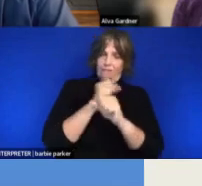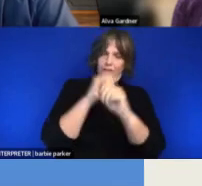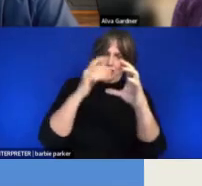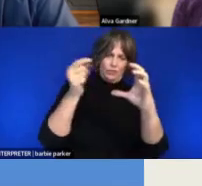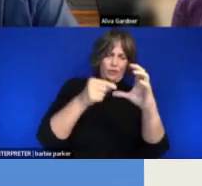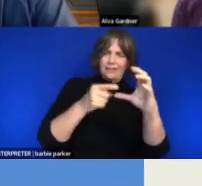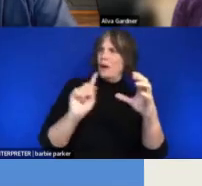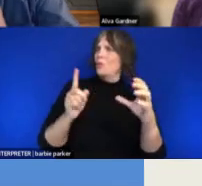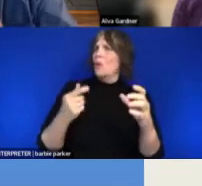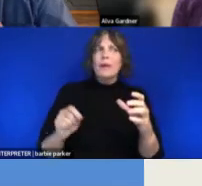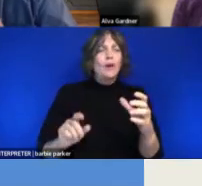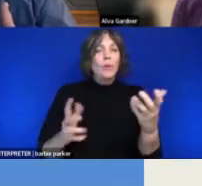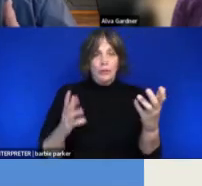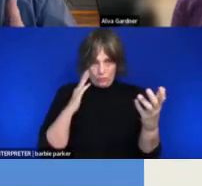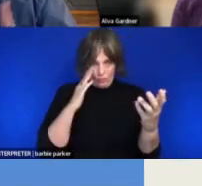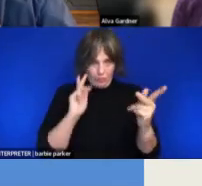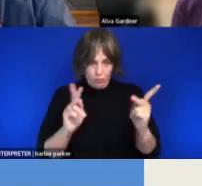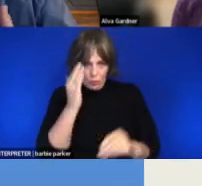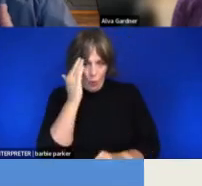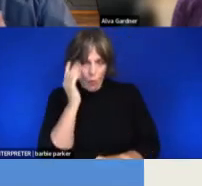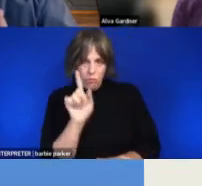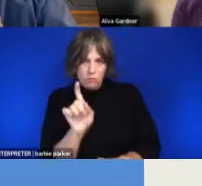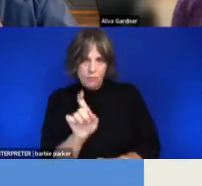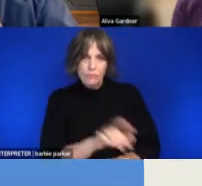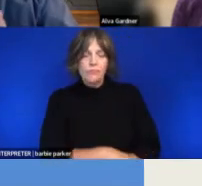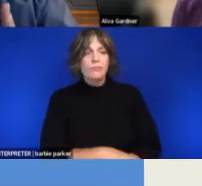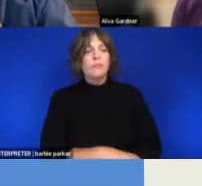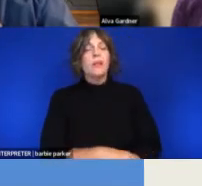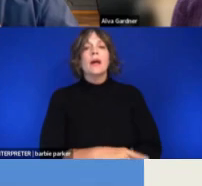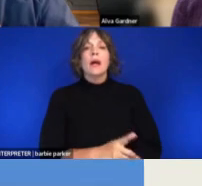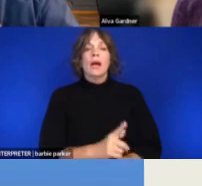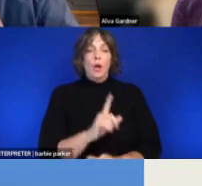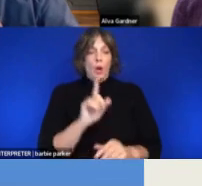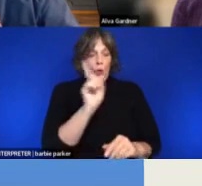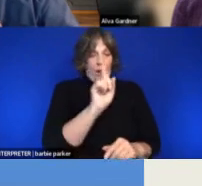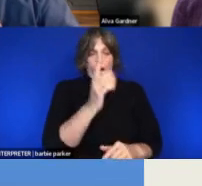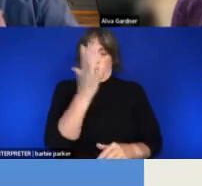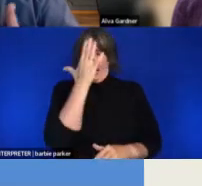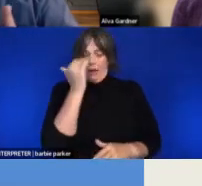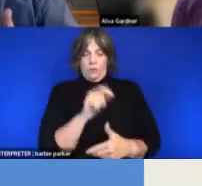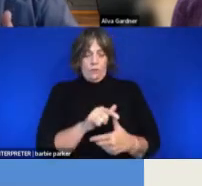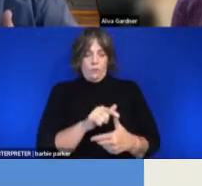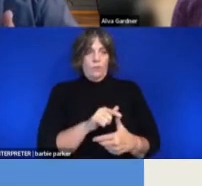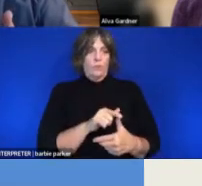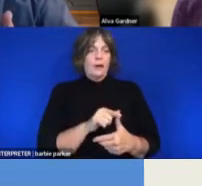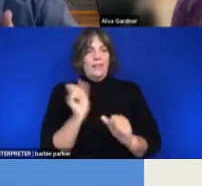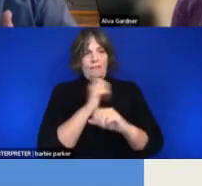going? And then, once we know where we're going and why we're going, the vision really is our why. As Simon Sinek talks about,